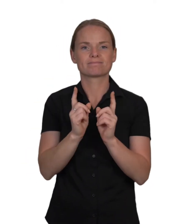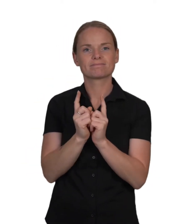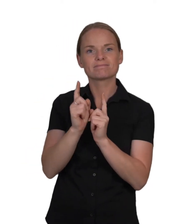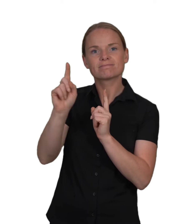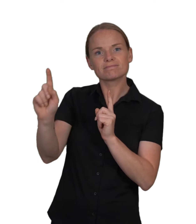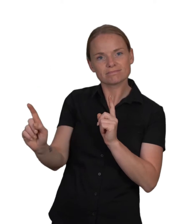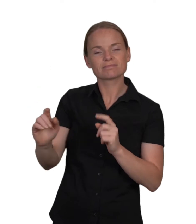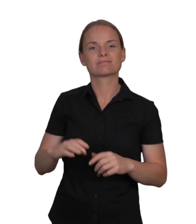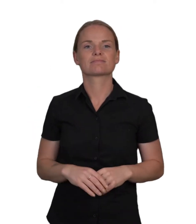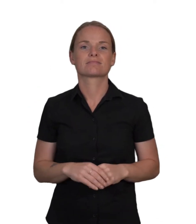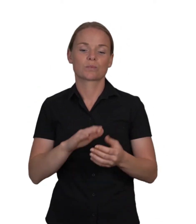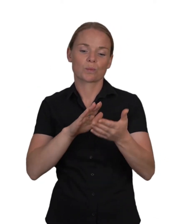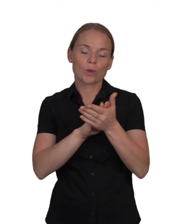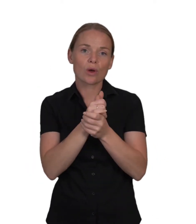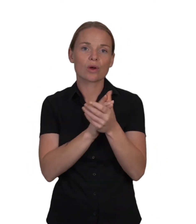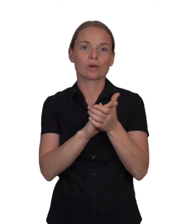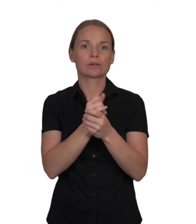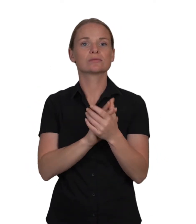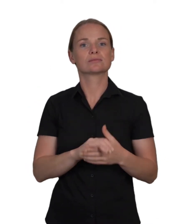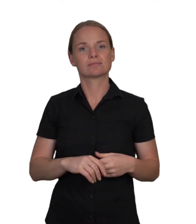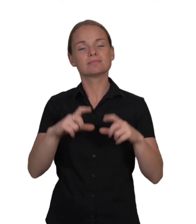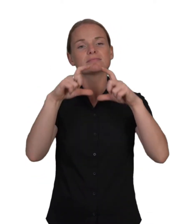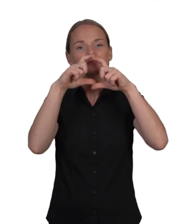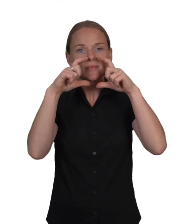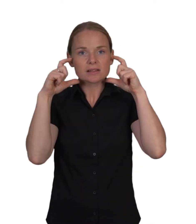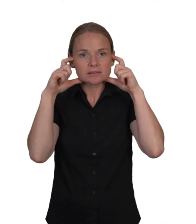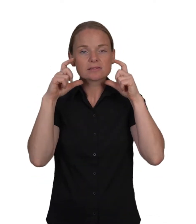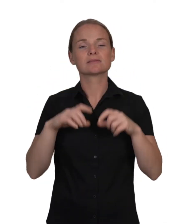physical distancing hand washing wearing a face mask